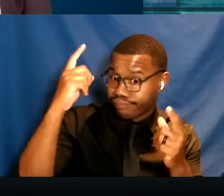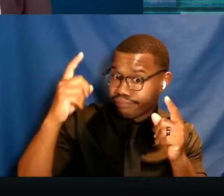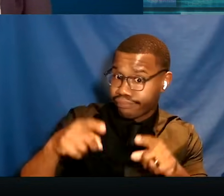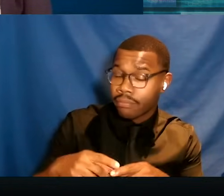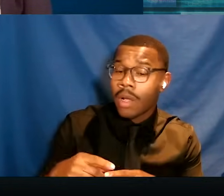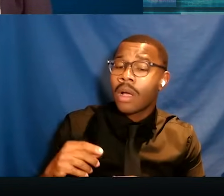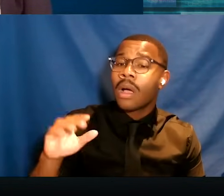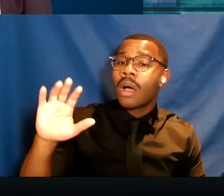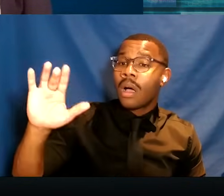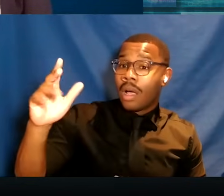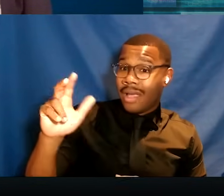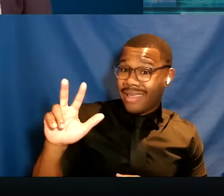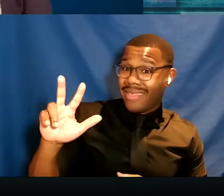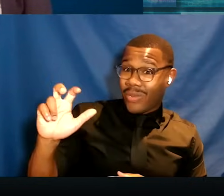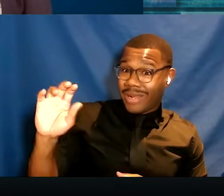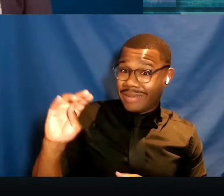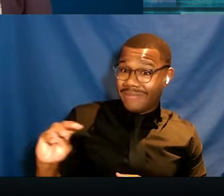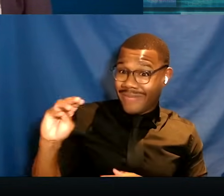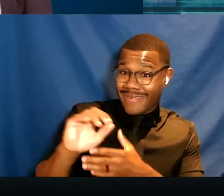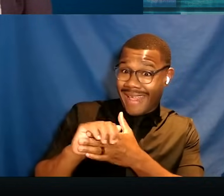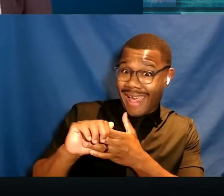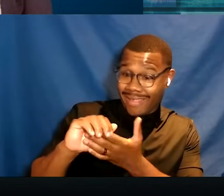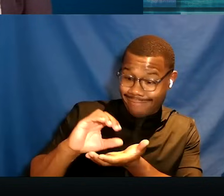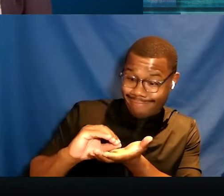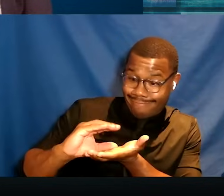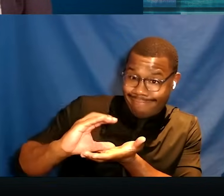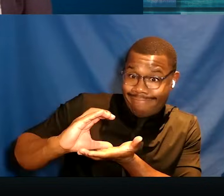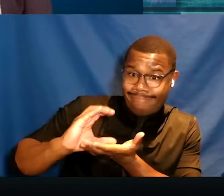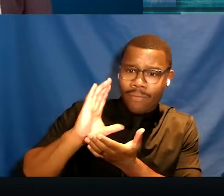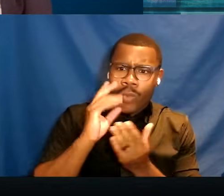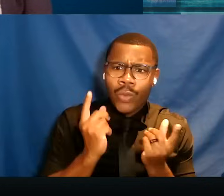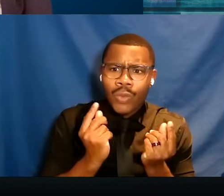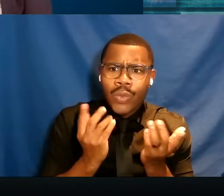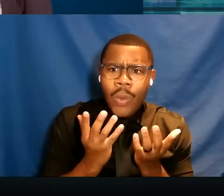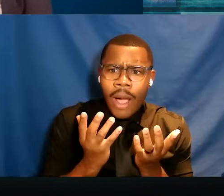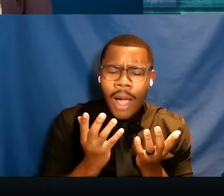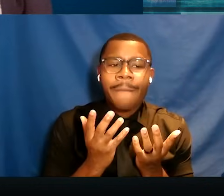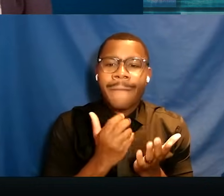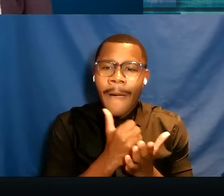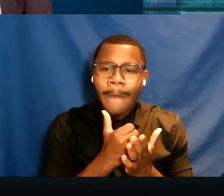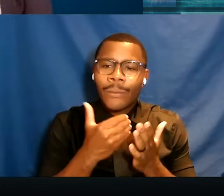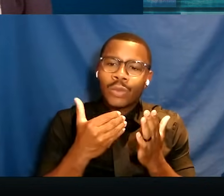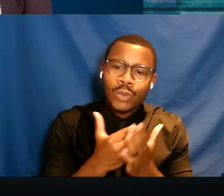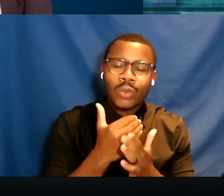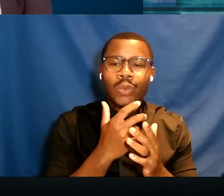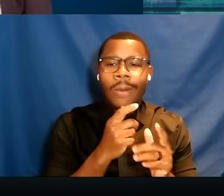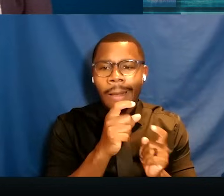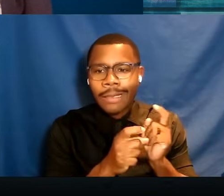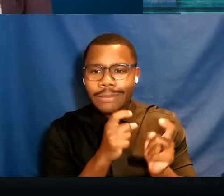there's more than $300 million that's gonna be an increase in new contributions to the benefit plans, the health plan,